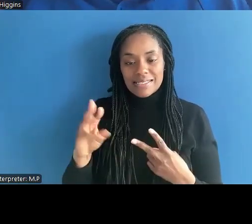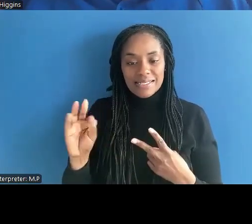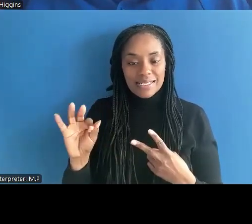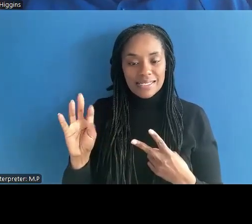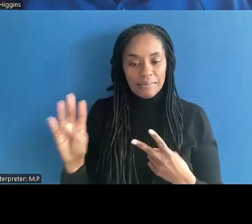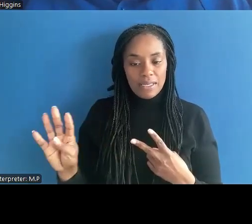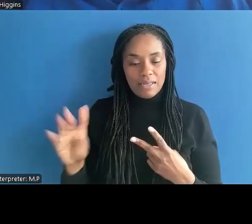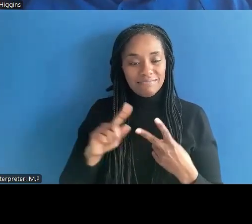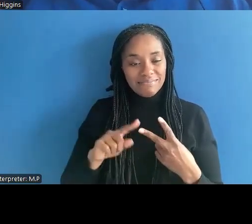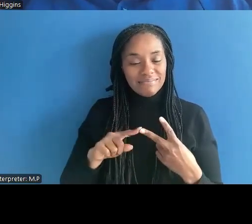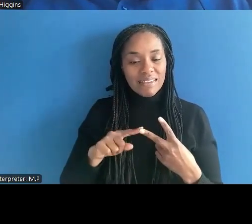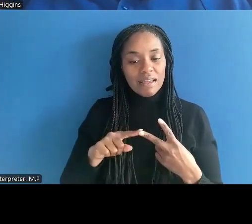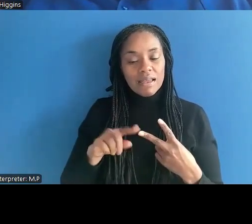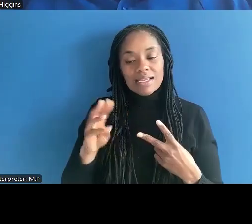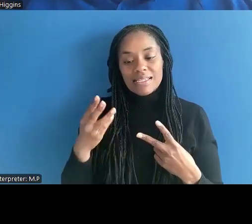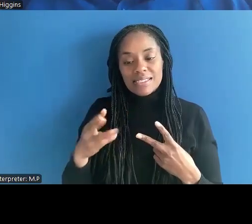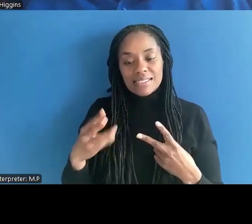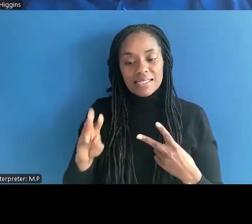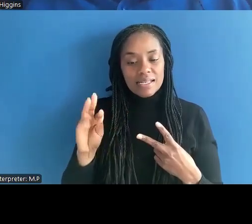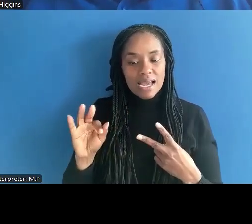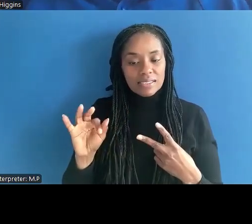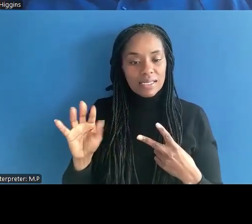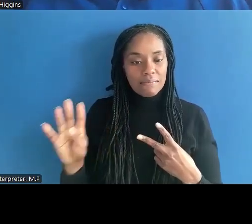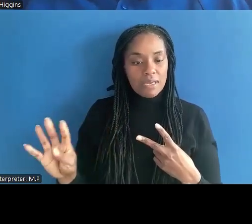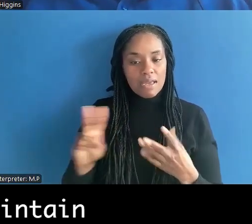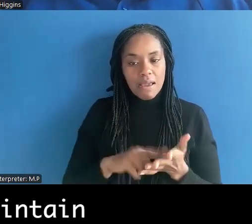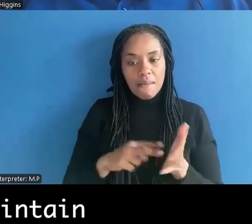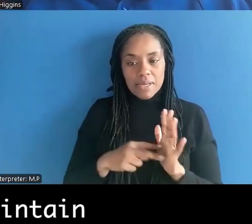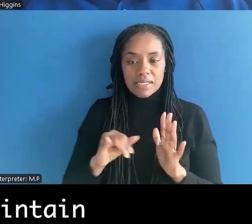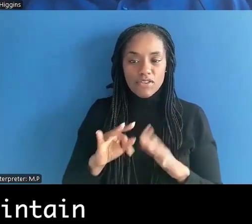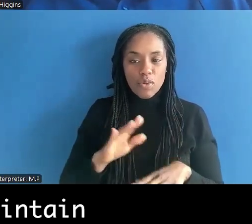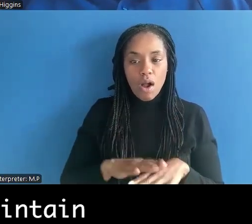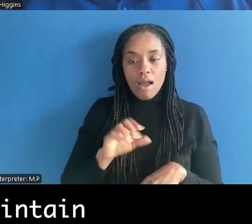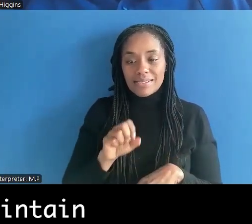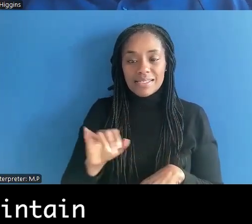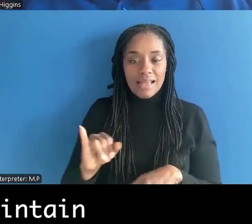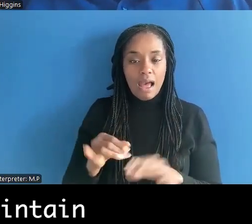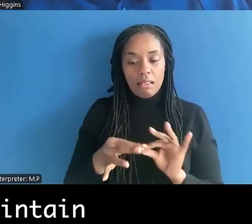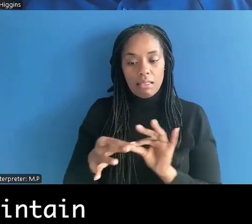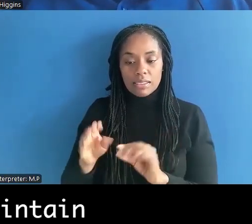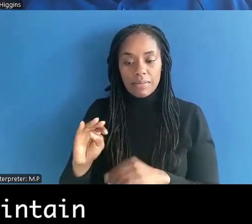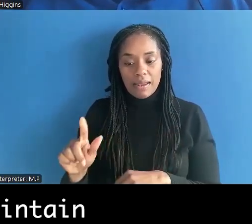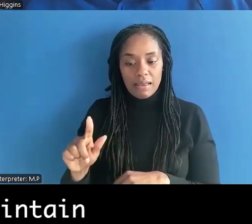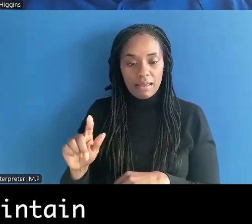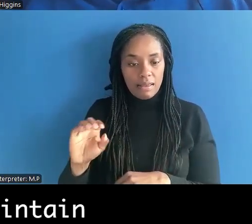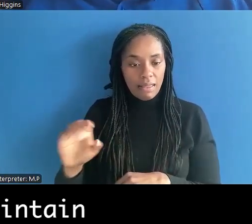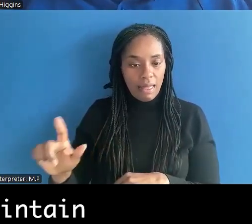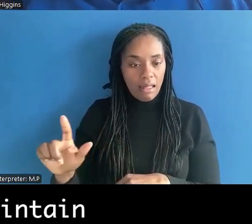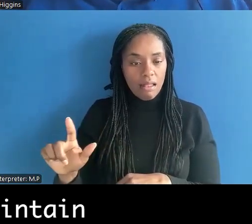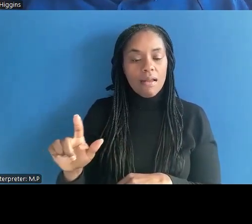is if you were on SSI linked to Medi-Cal. 1619 B is a way that you can maintain Medi-Cal eligibility